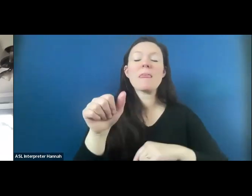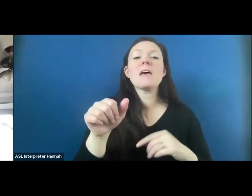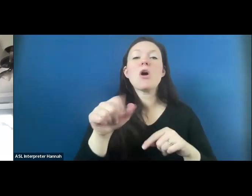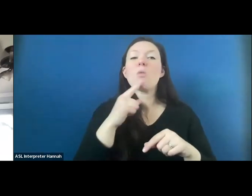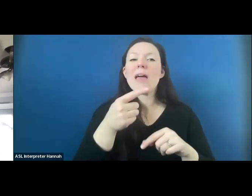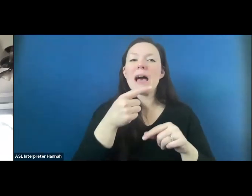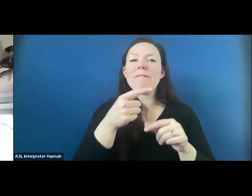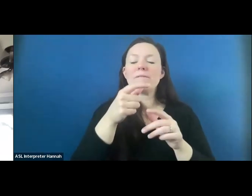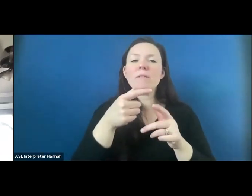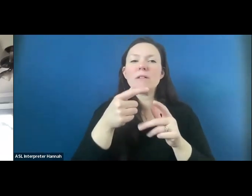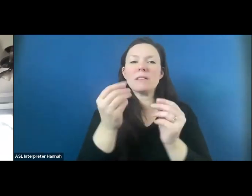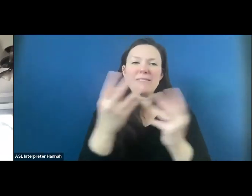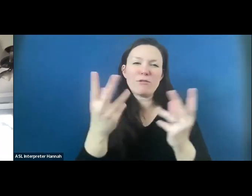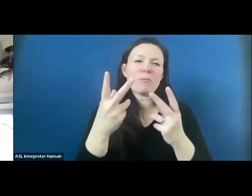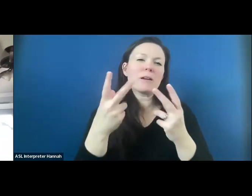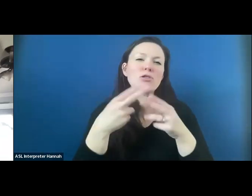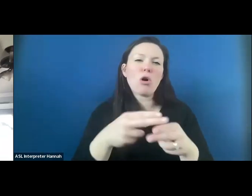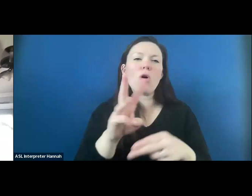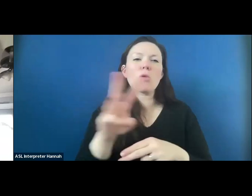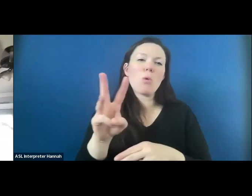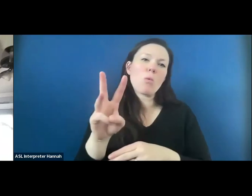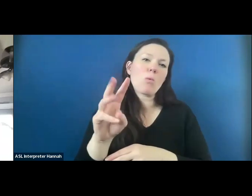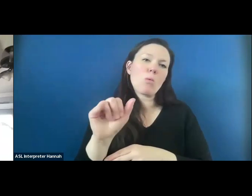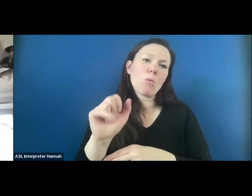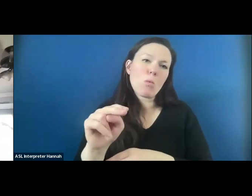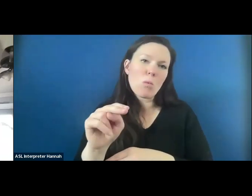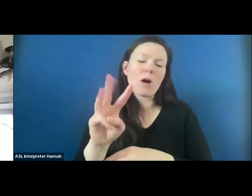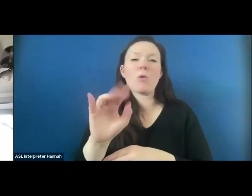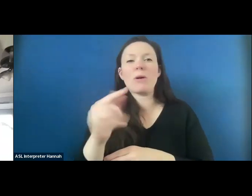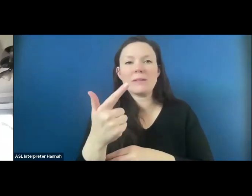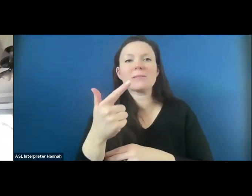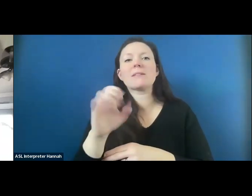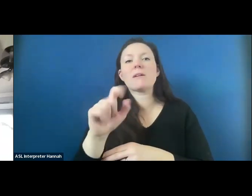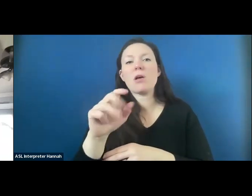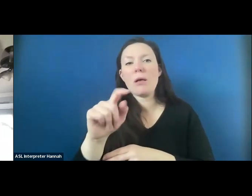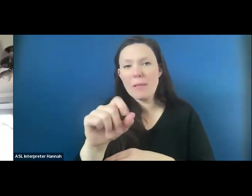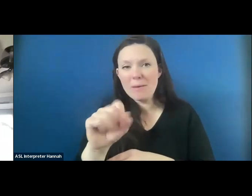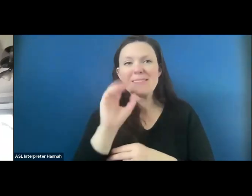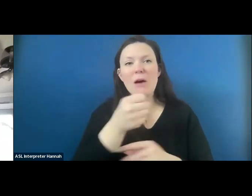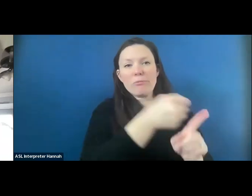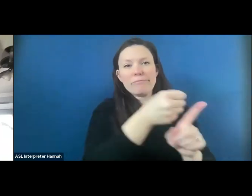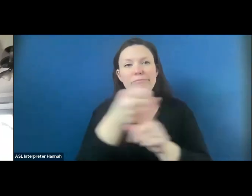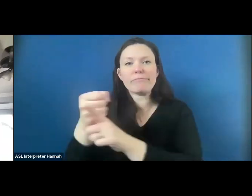And that's actually going to be impacting the Apache, Kiowa, Comanche and other communities here in southwest Oklahoma.